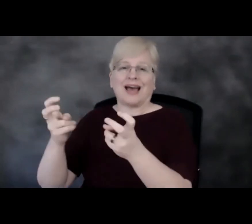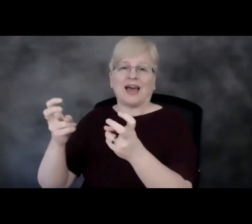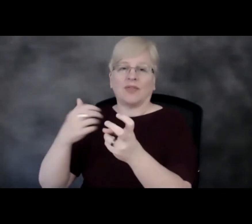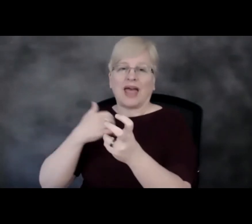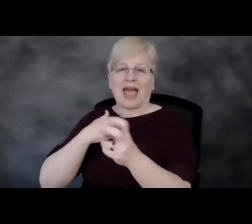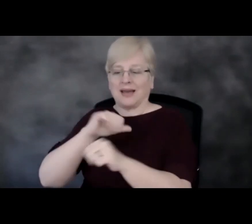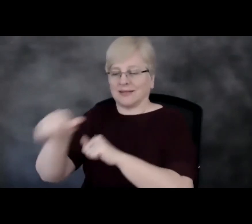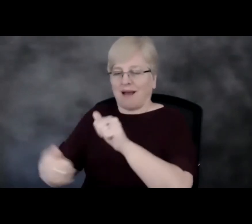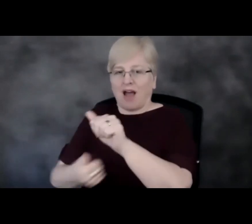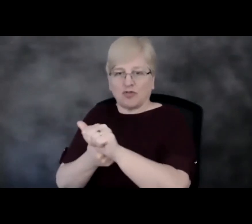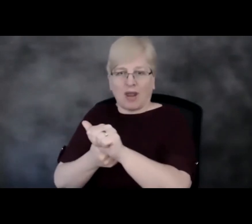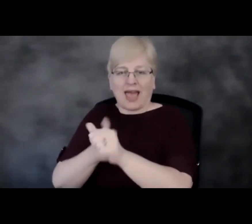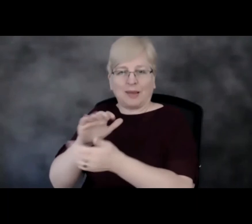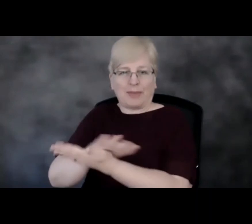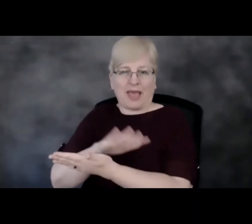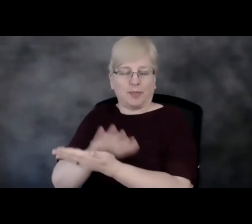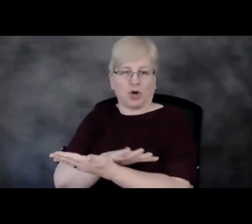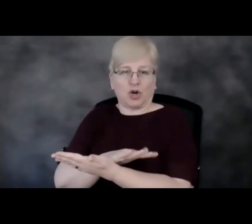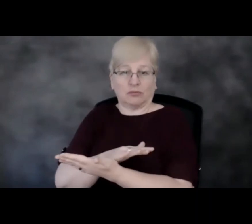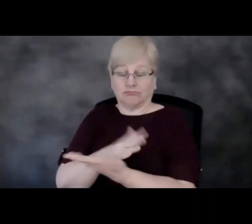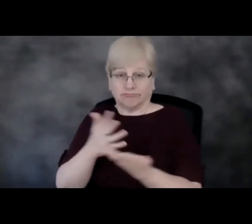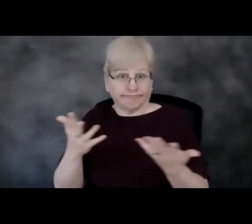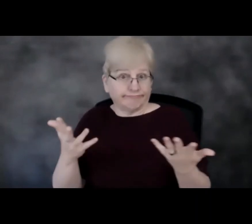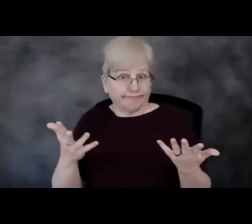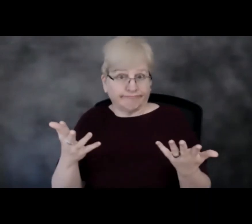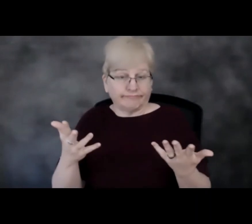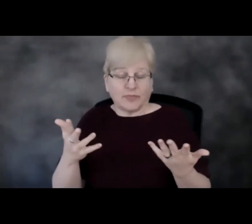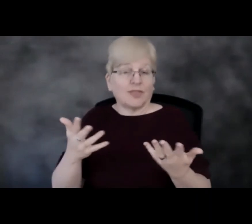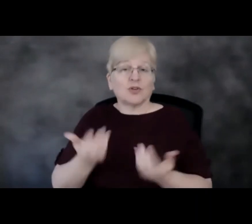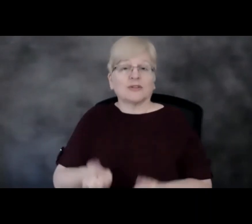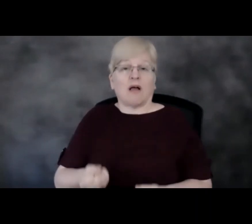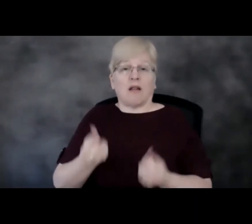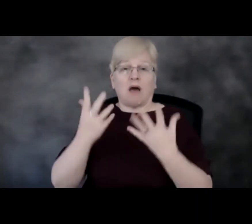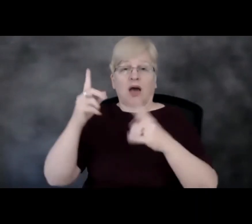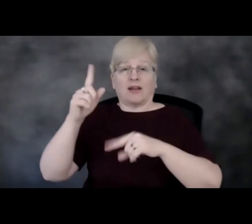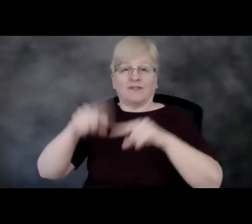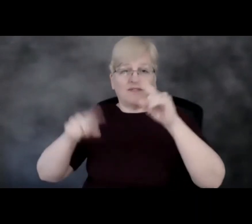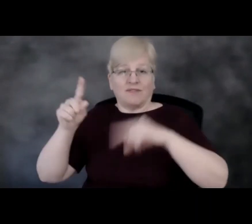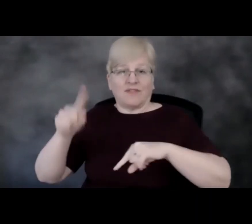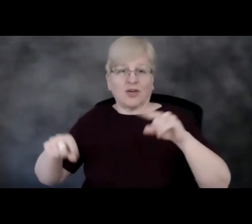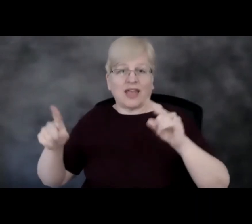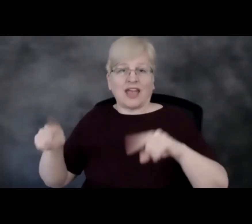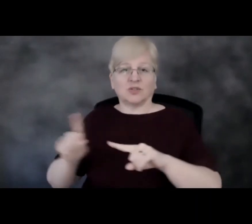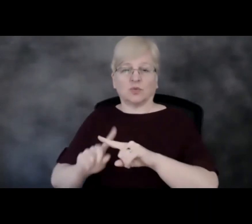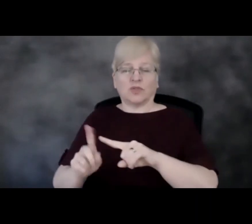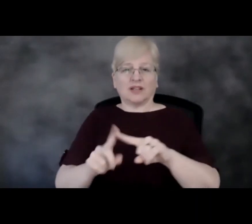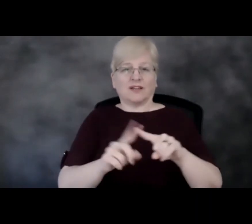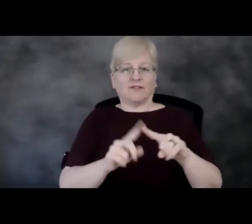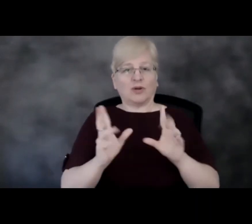17:36:42 There is a lot of variation between and among the session submissions, and